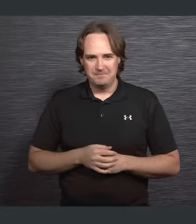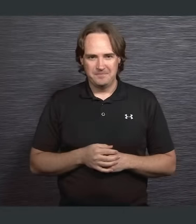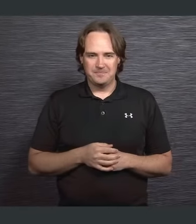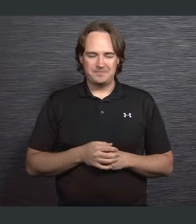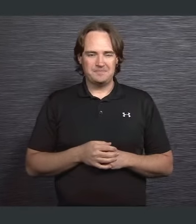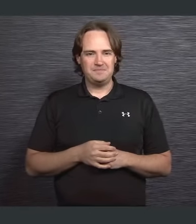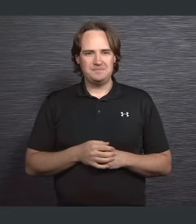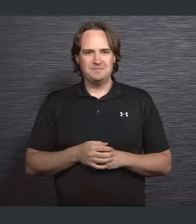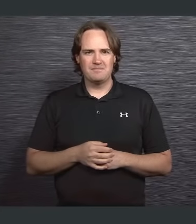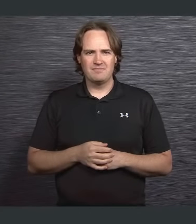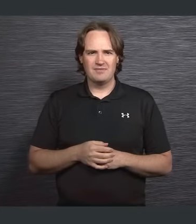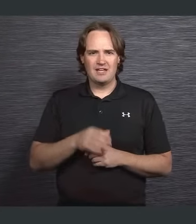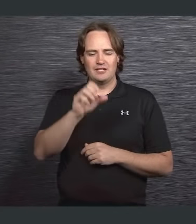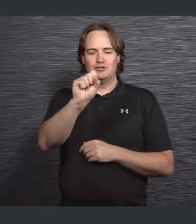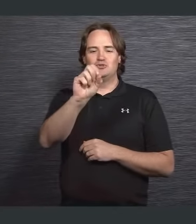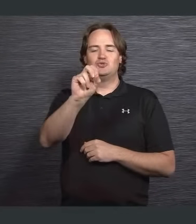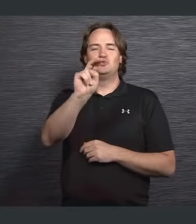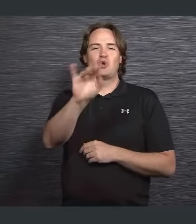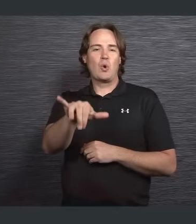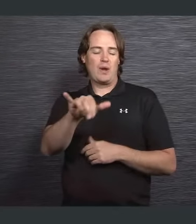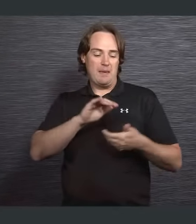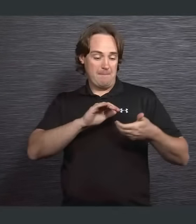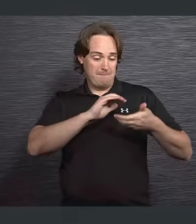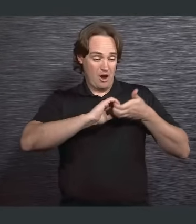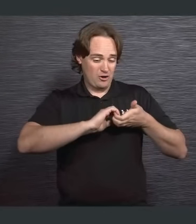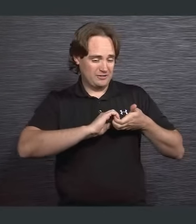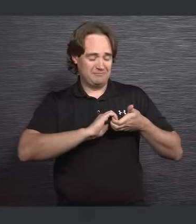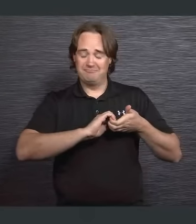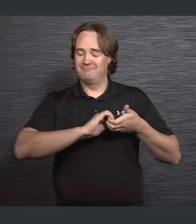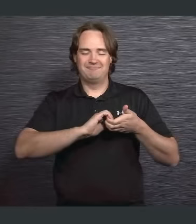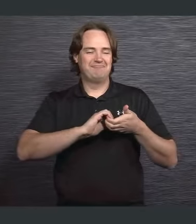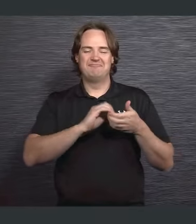It's a Sony PlayStation partnership. It doesn't get any better than this.